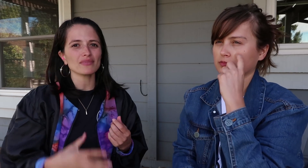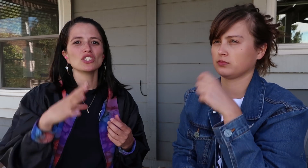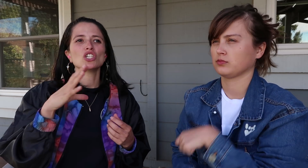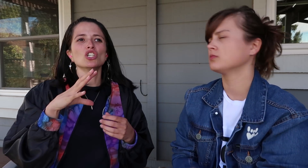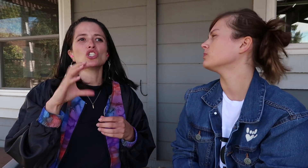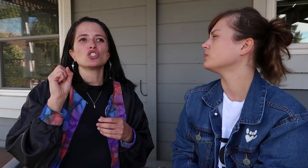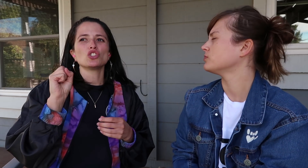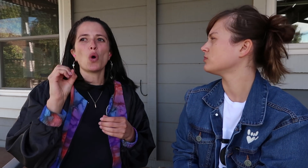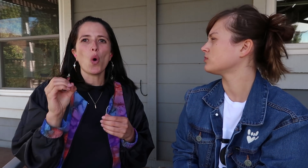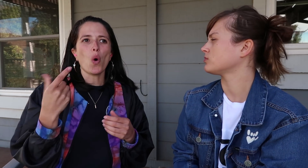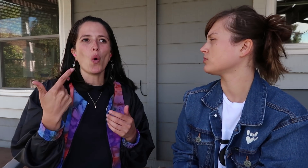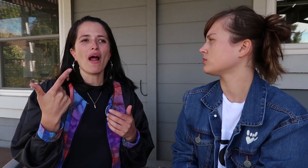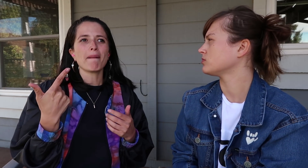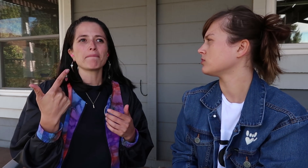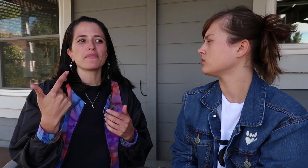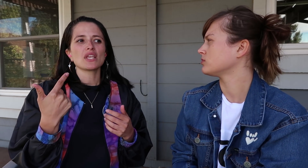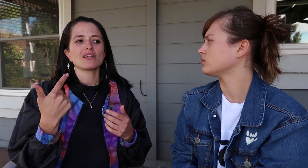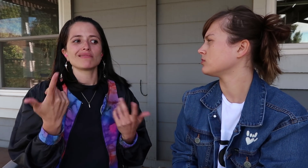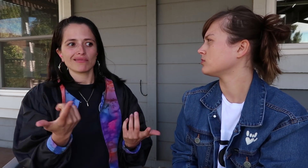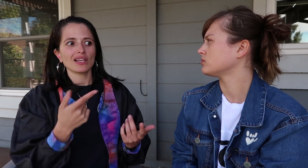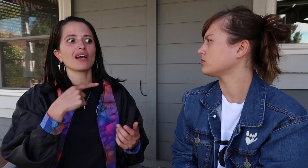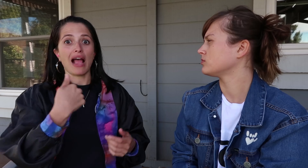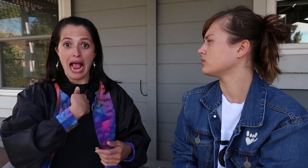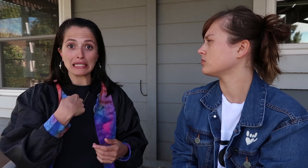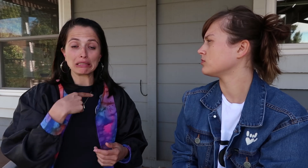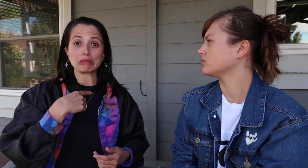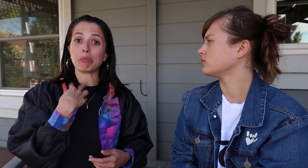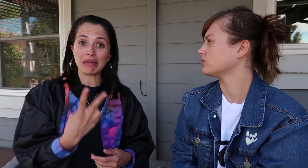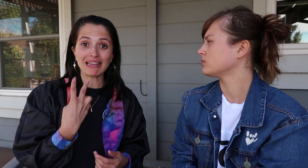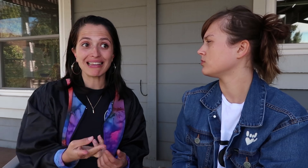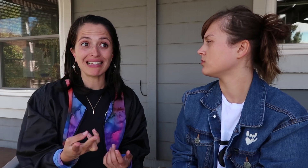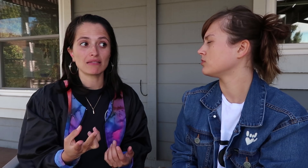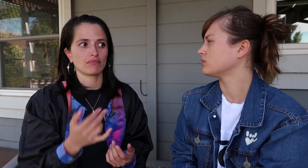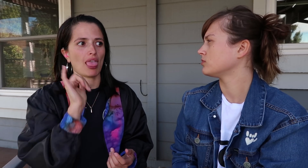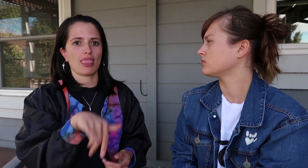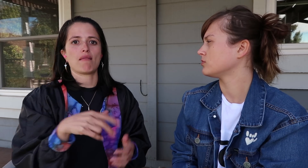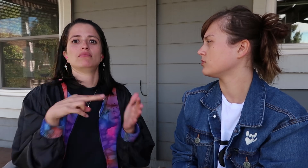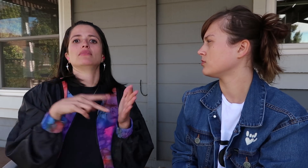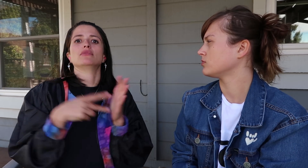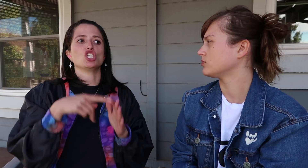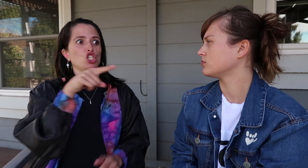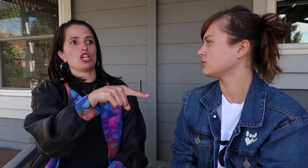So since I was using my voice, they thought,